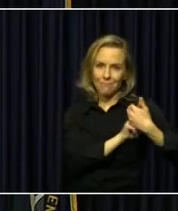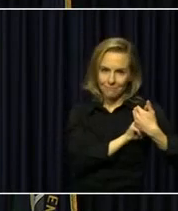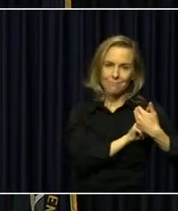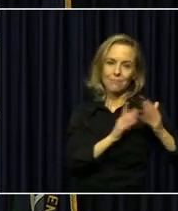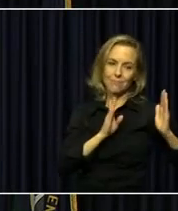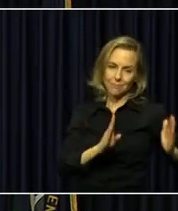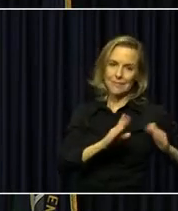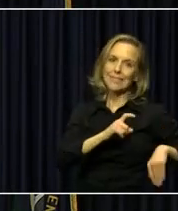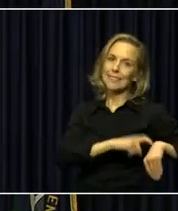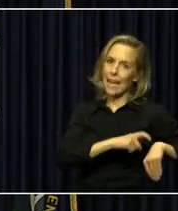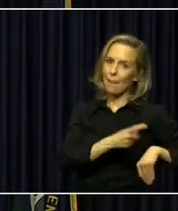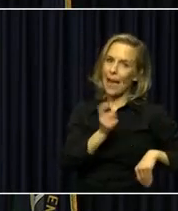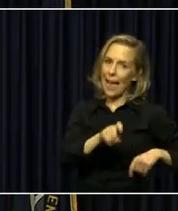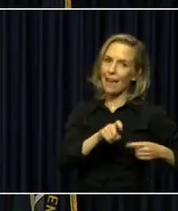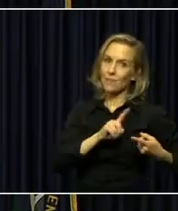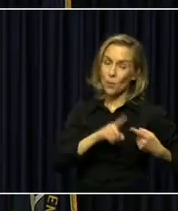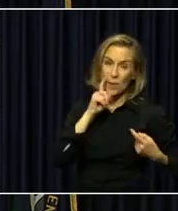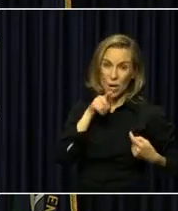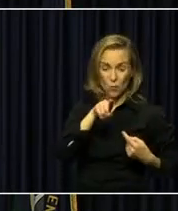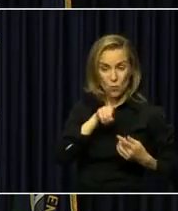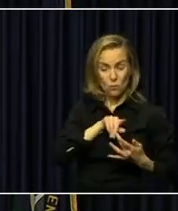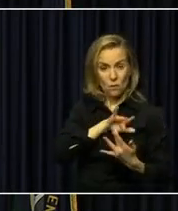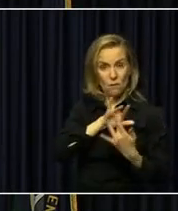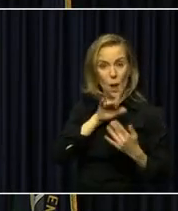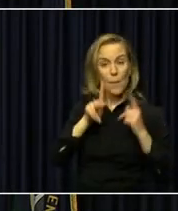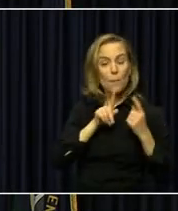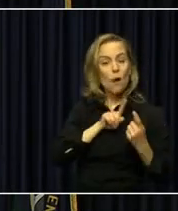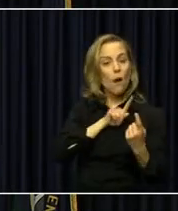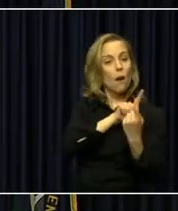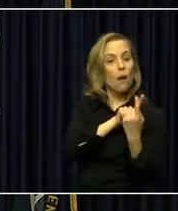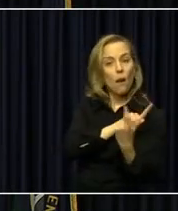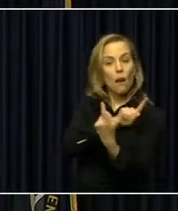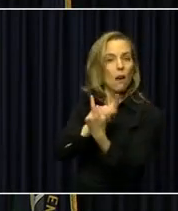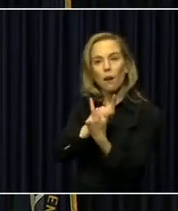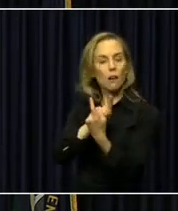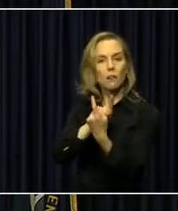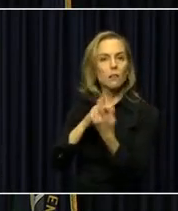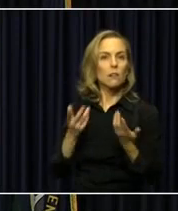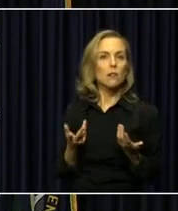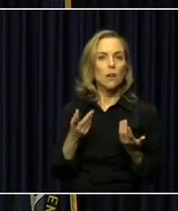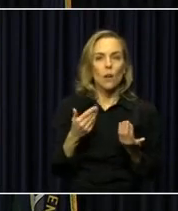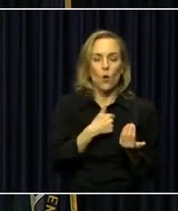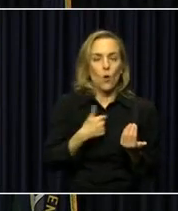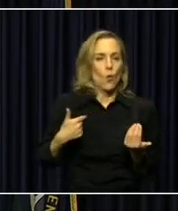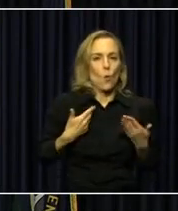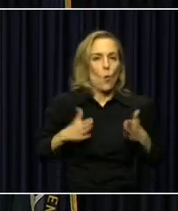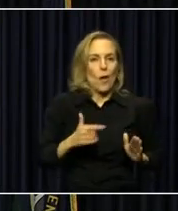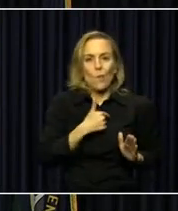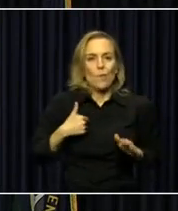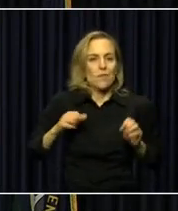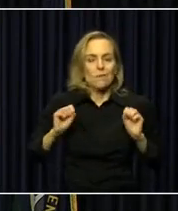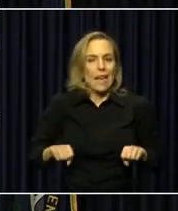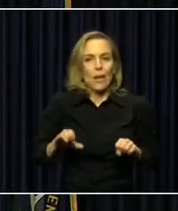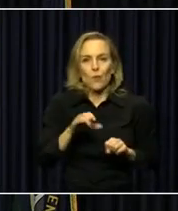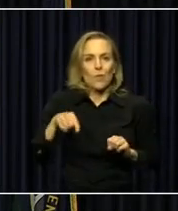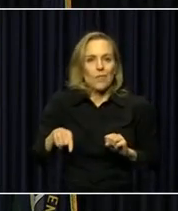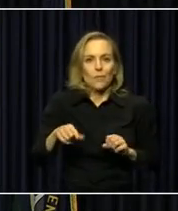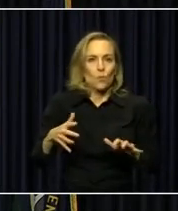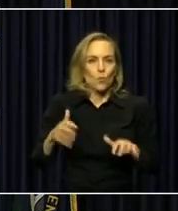WANTS TO DO ACROSS THE COUNTRY IS SOMEWHAT DEPENDENT ON THE